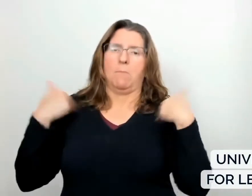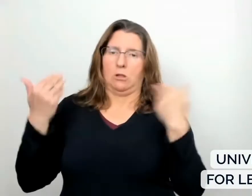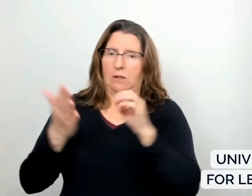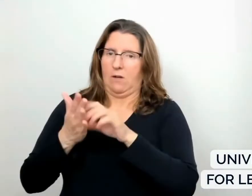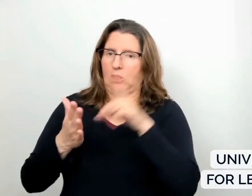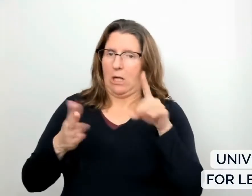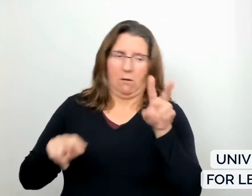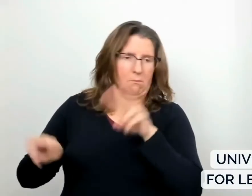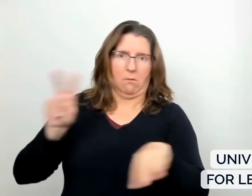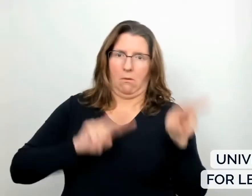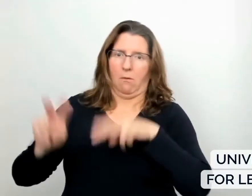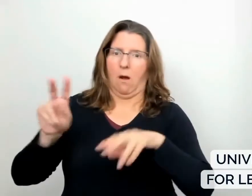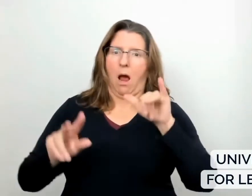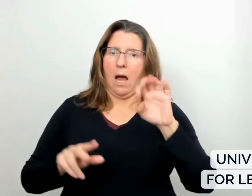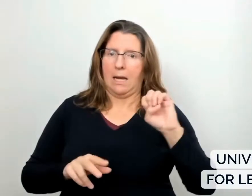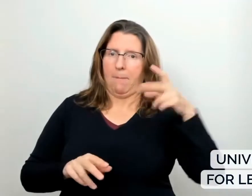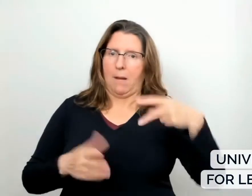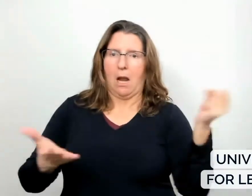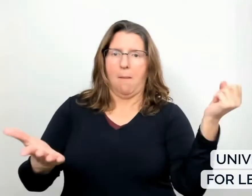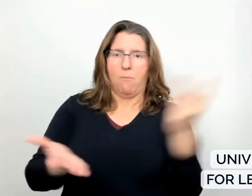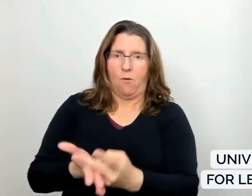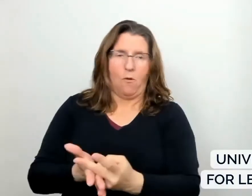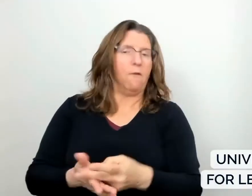The Ministry of Education approves the plans.